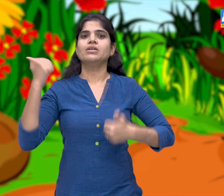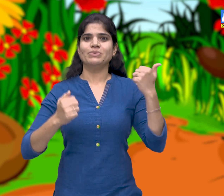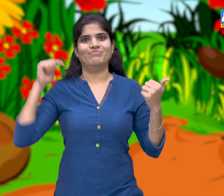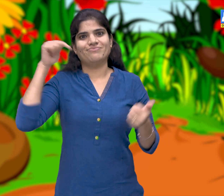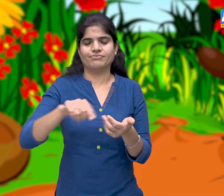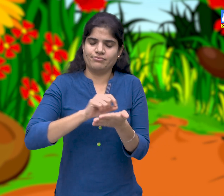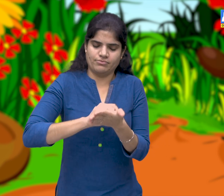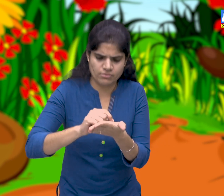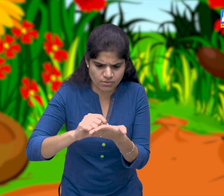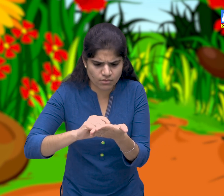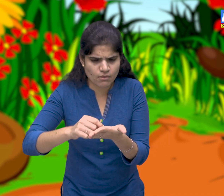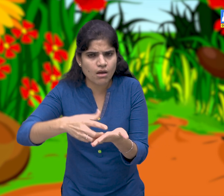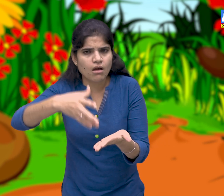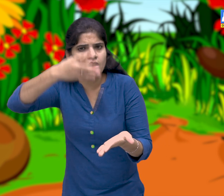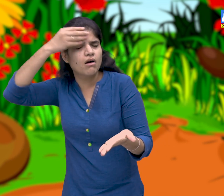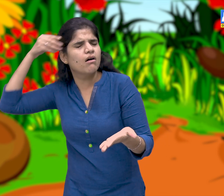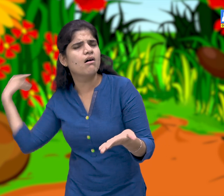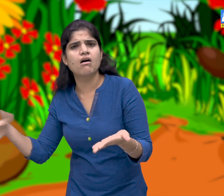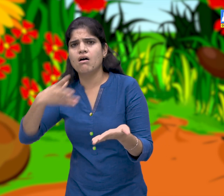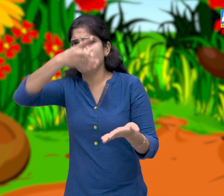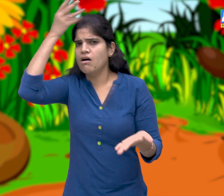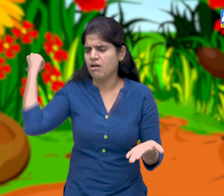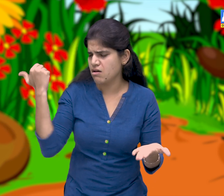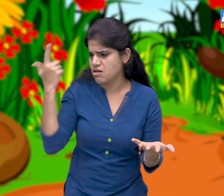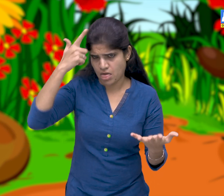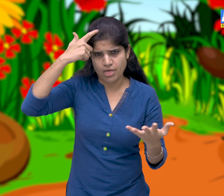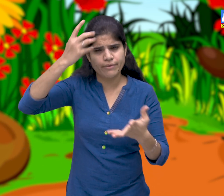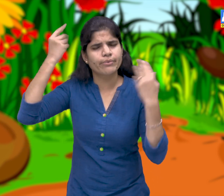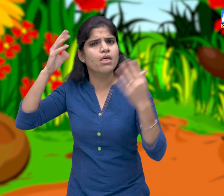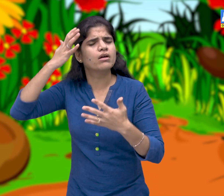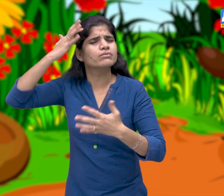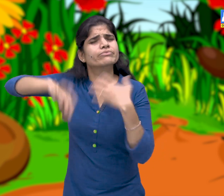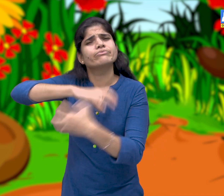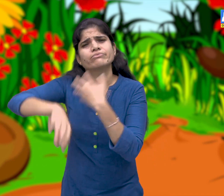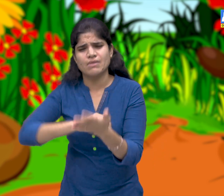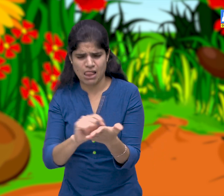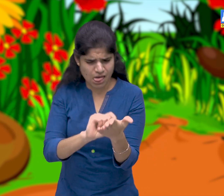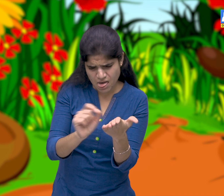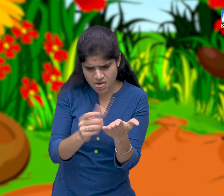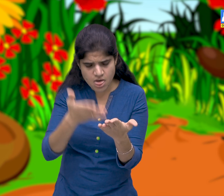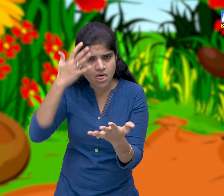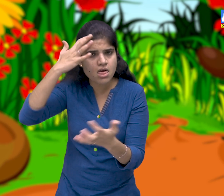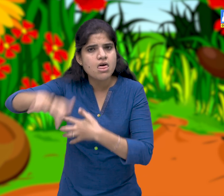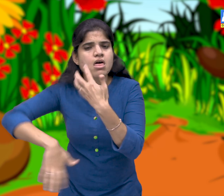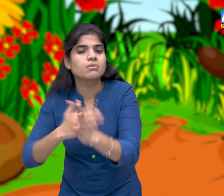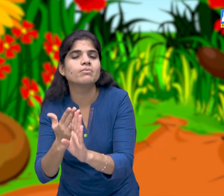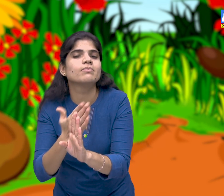During their examination, they tend to forget most of it. They cannot answer the questions in the exam correctly.